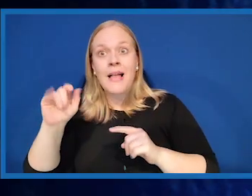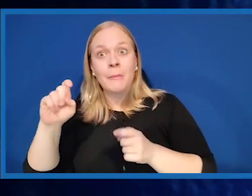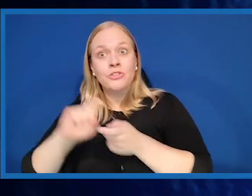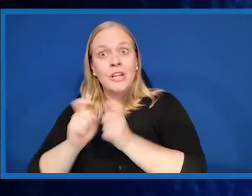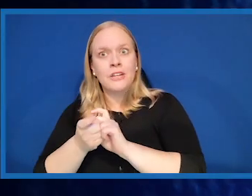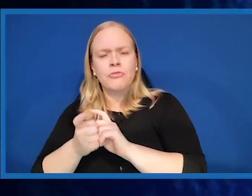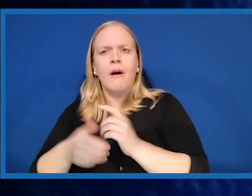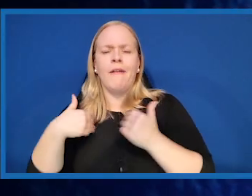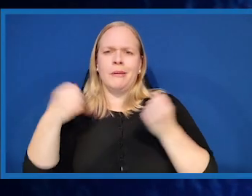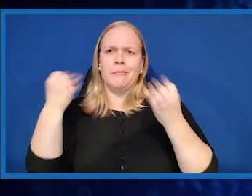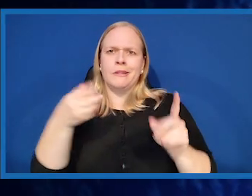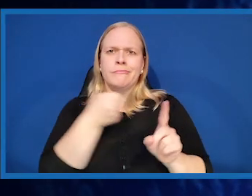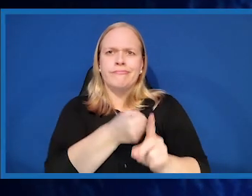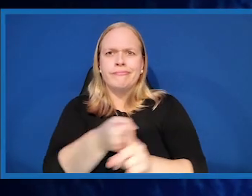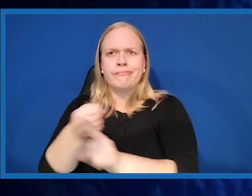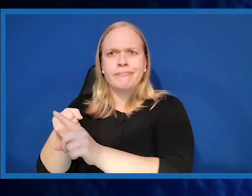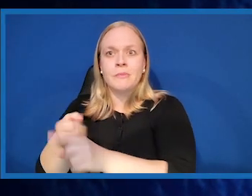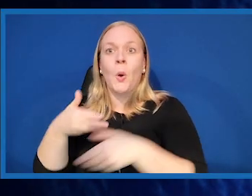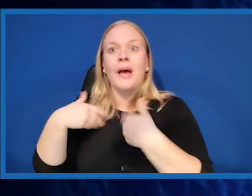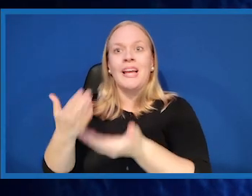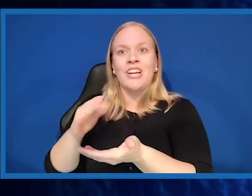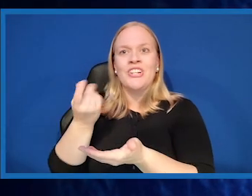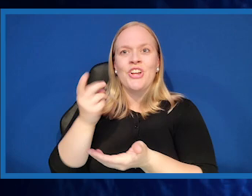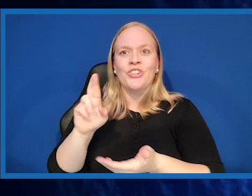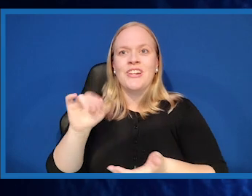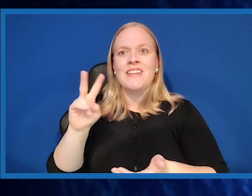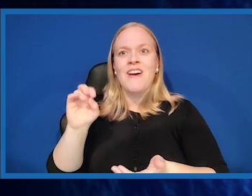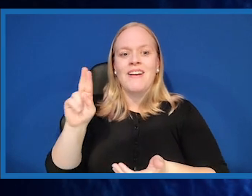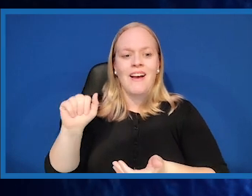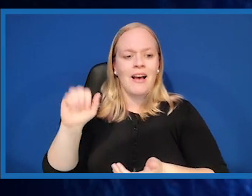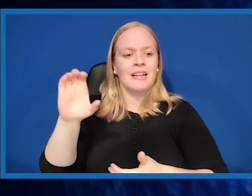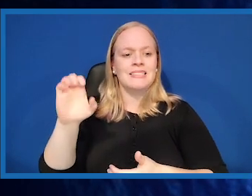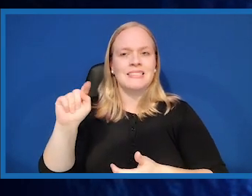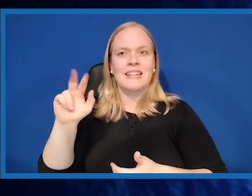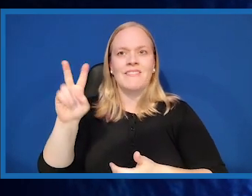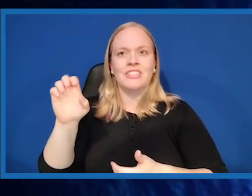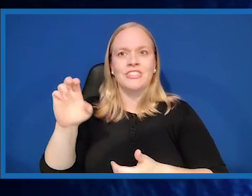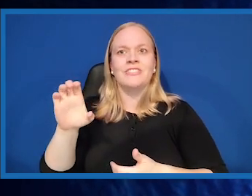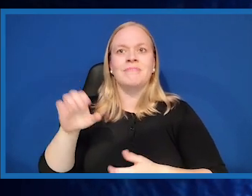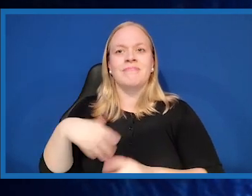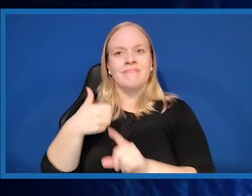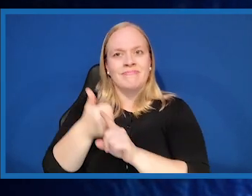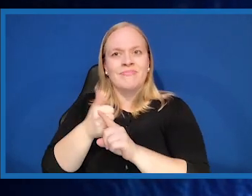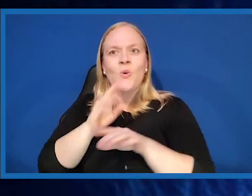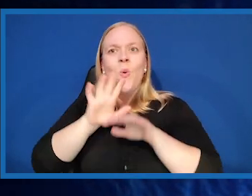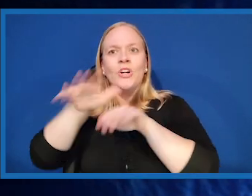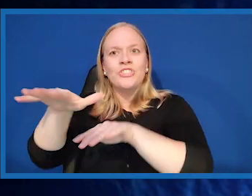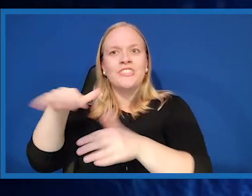DR. IVONA CETINIC, AN OCEANOGRAPHER AT THE OCEAN ECOLOGY LAB AT NASA'S GODDARD SPACE FLIGHT CENTER.